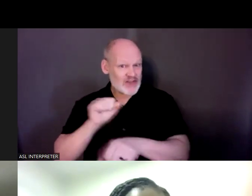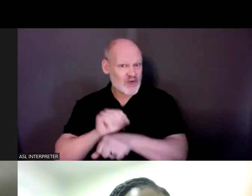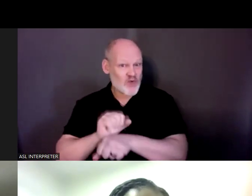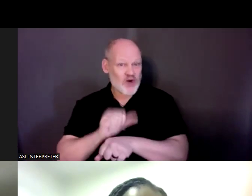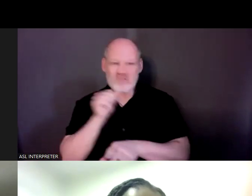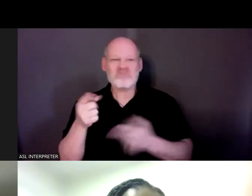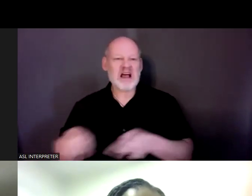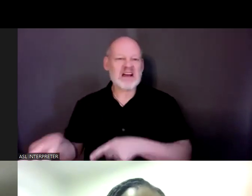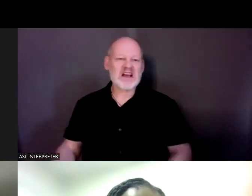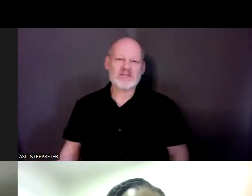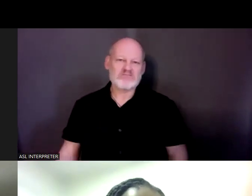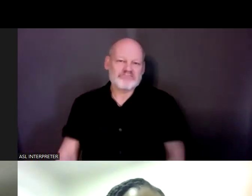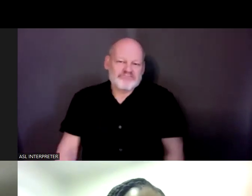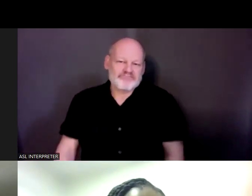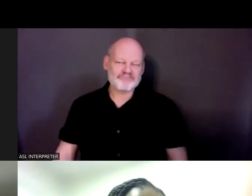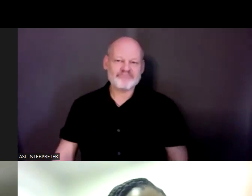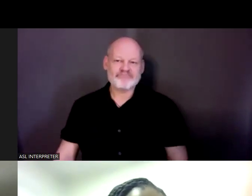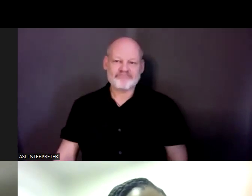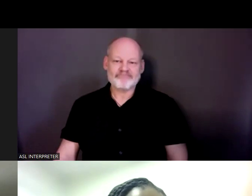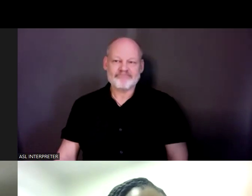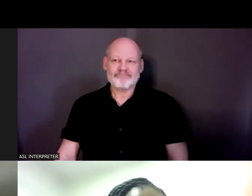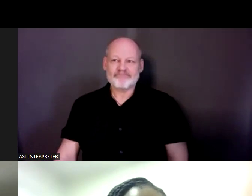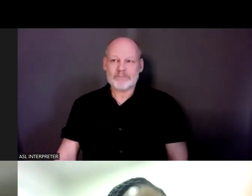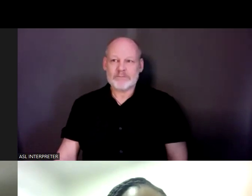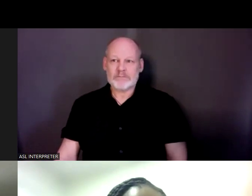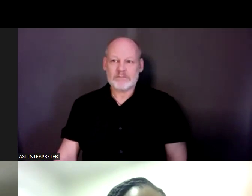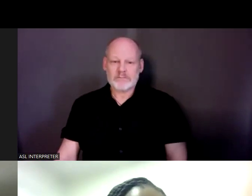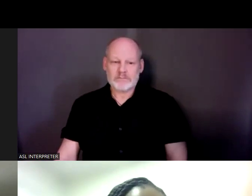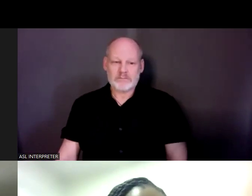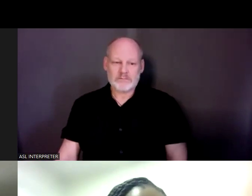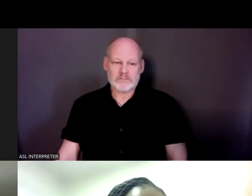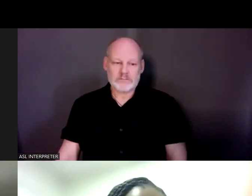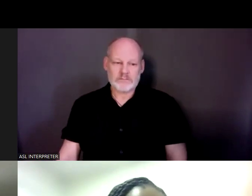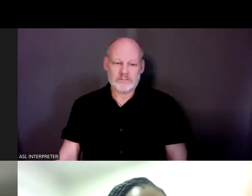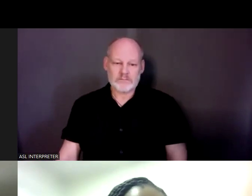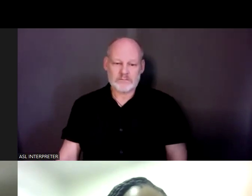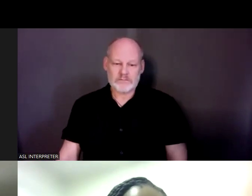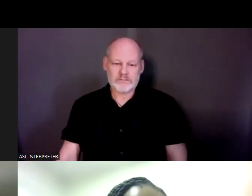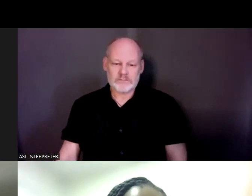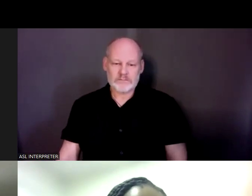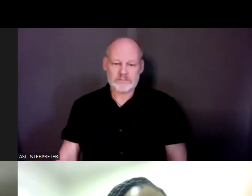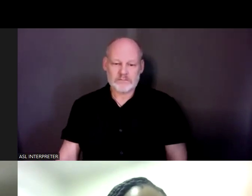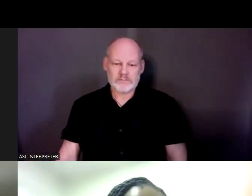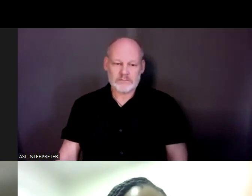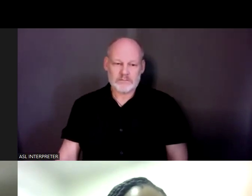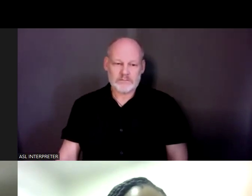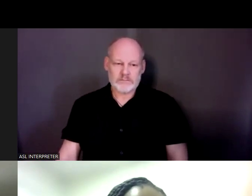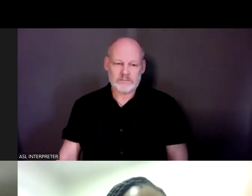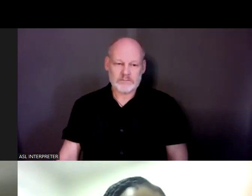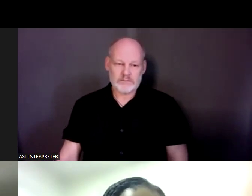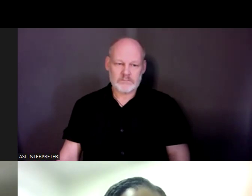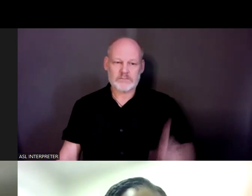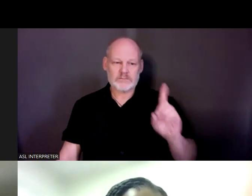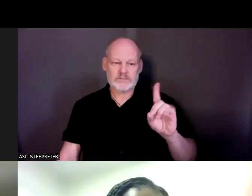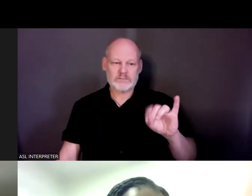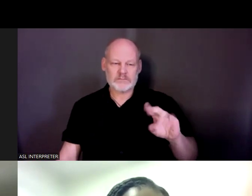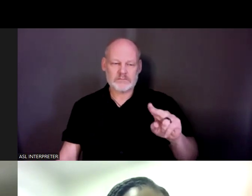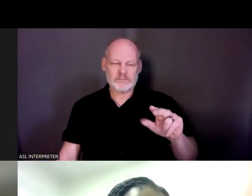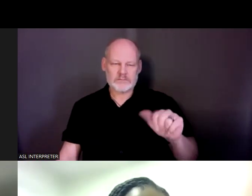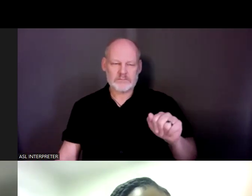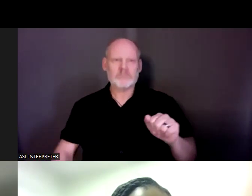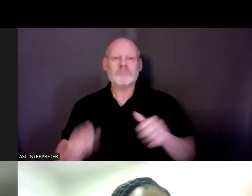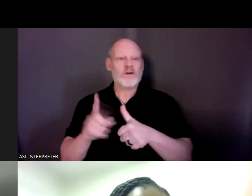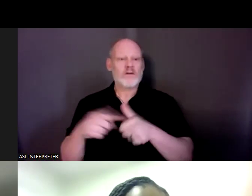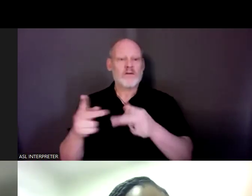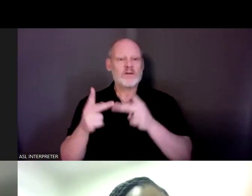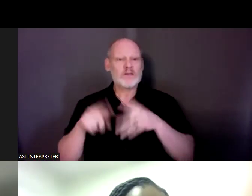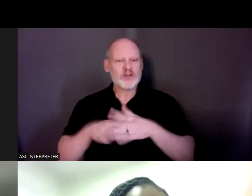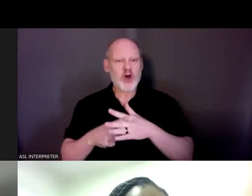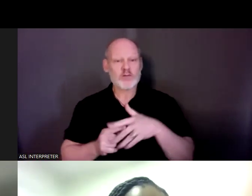so yeah I'd say the first place to start is making sure that you all have a Clear